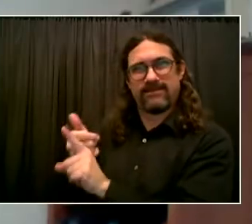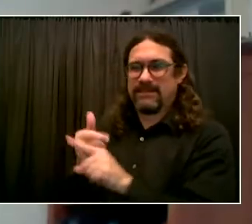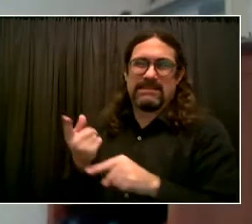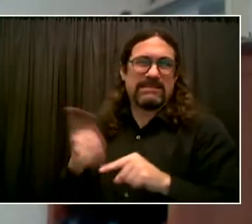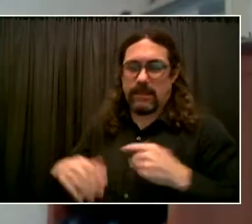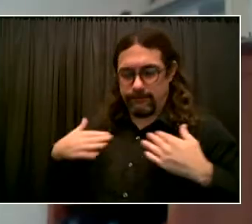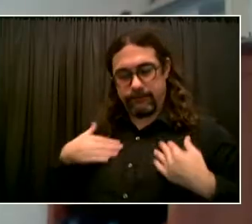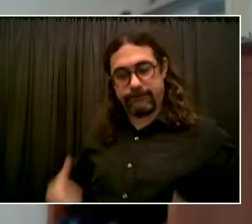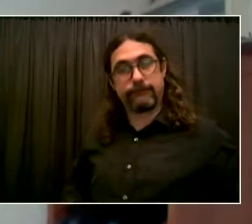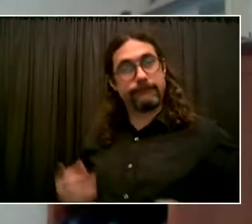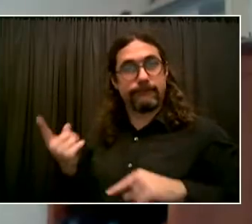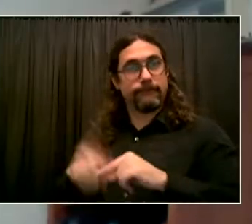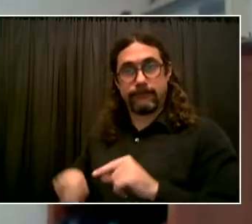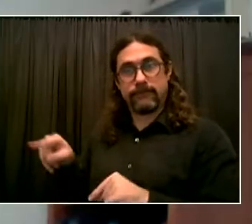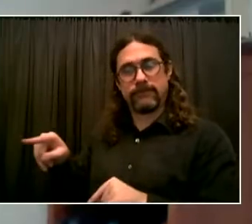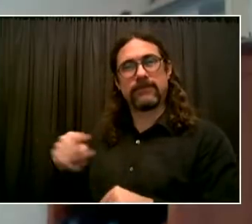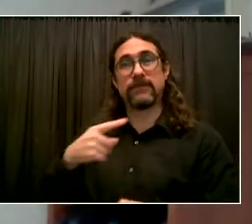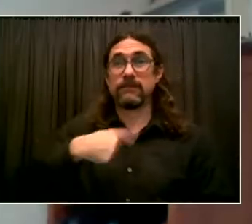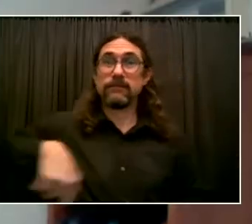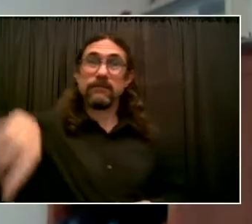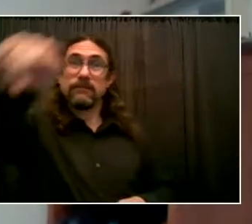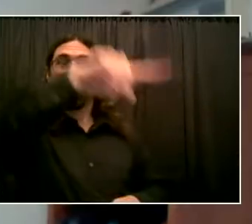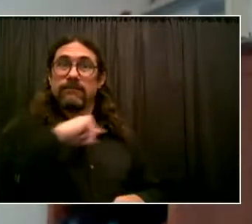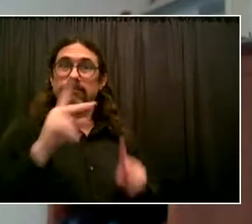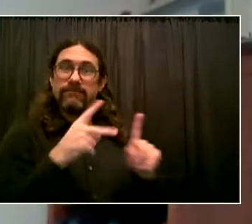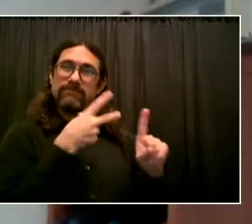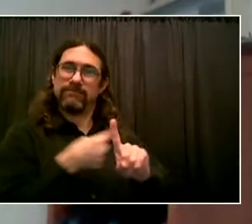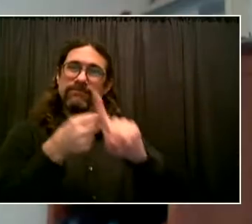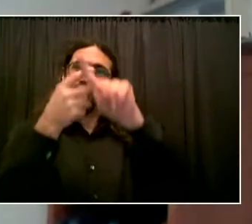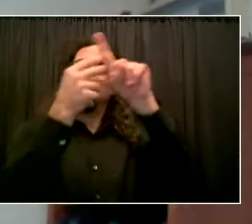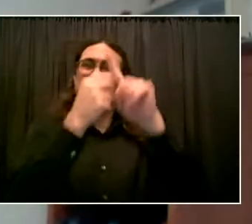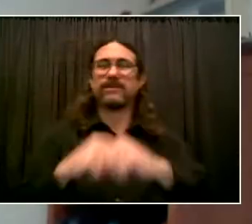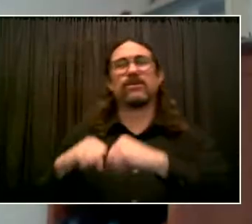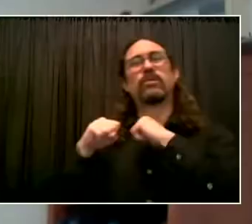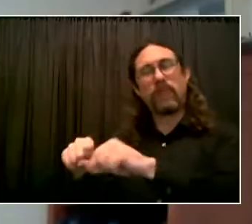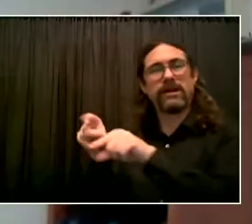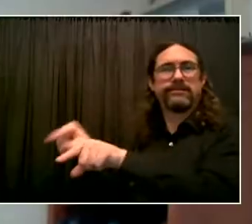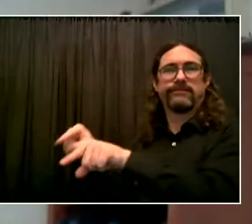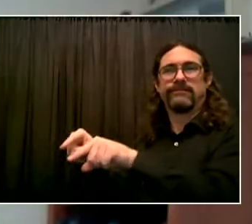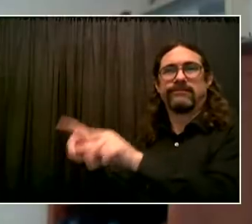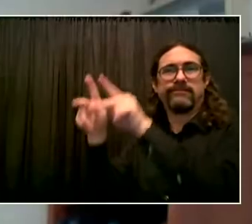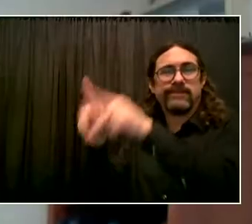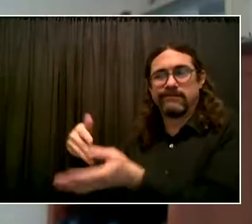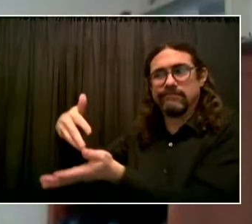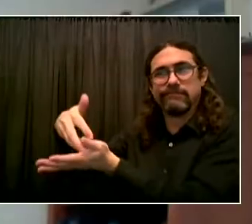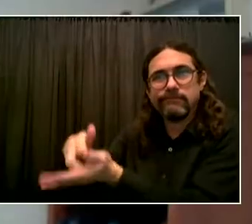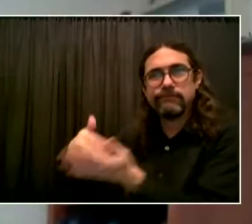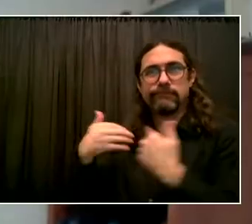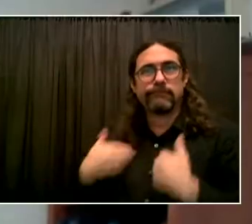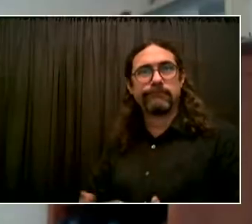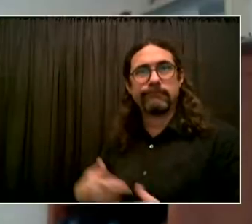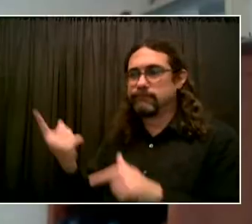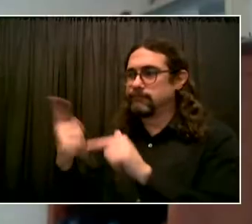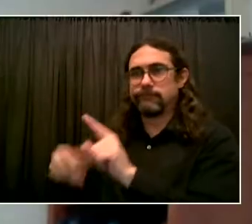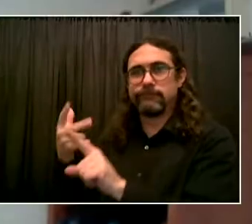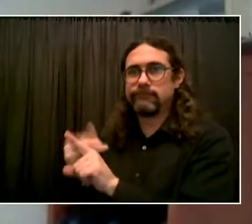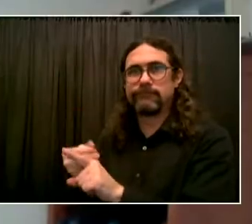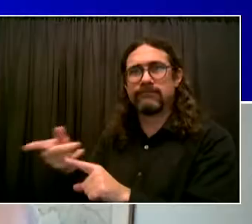YORK CITY, KEY 2 NYC, THEY ARE